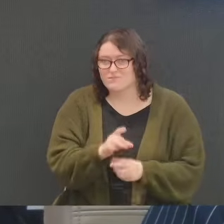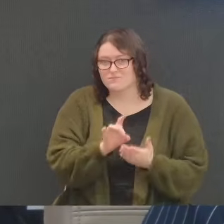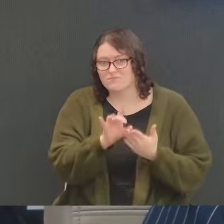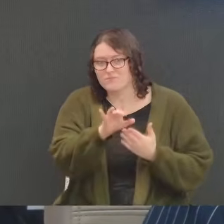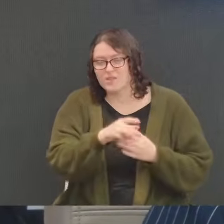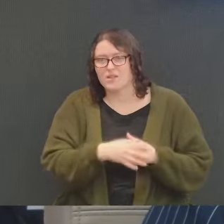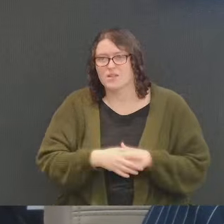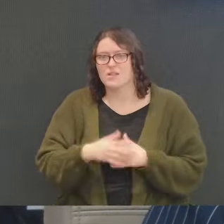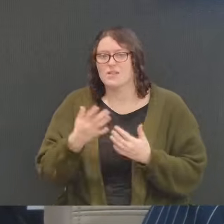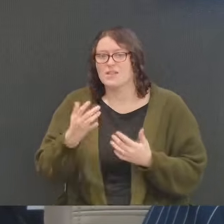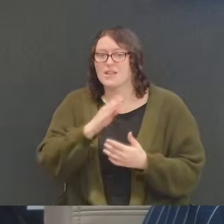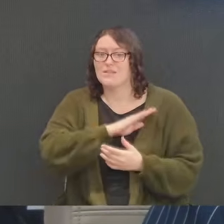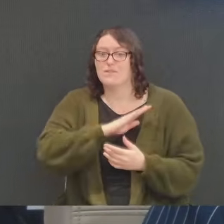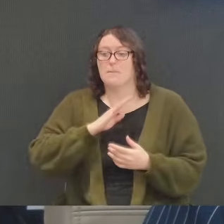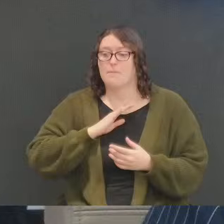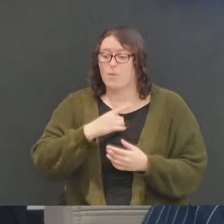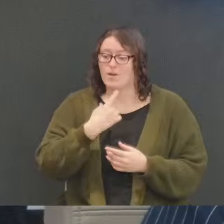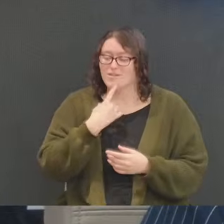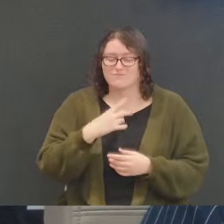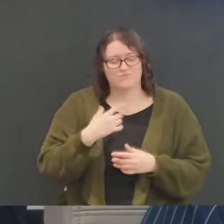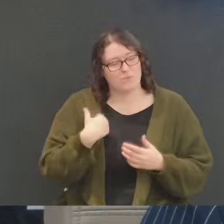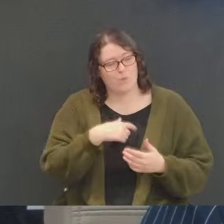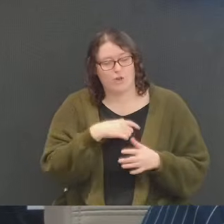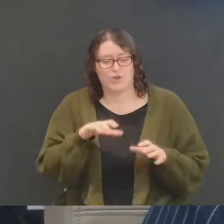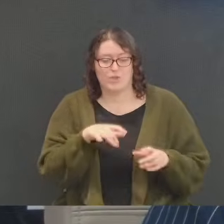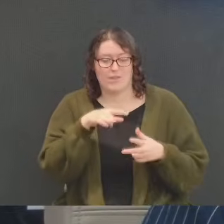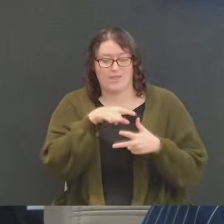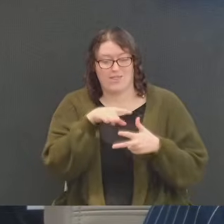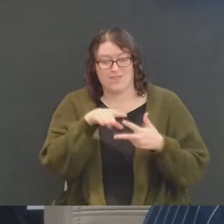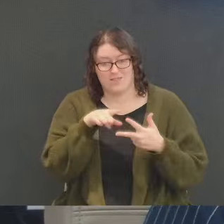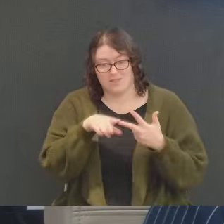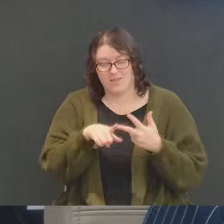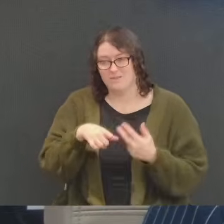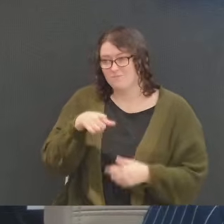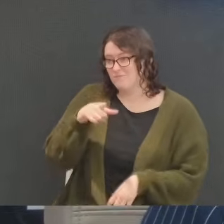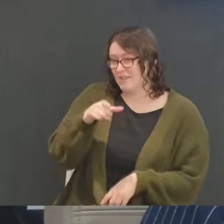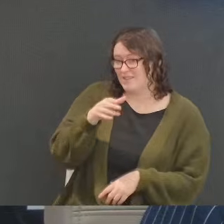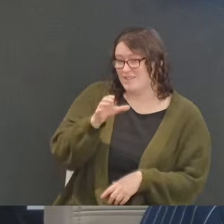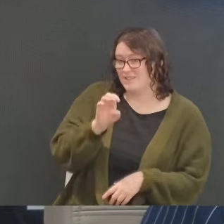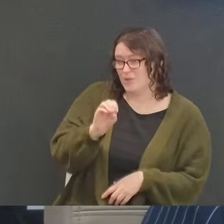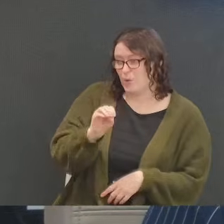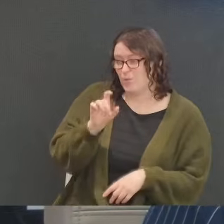if the Board comes in and say we gonna do X, then she's got to implement that. Just like our board,